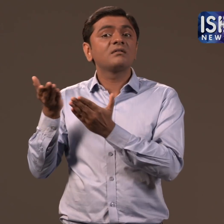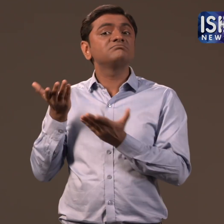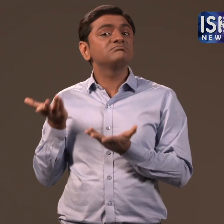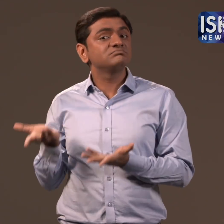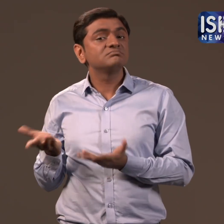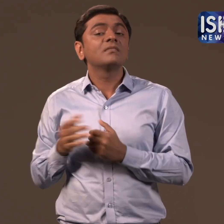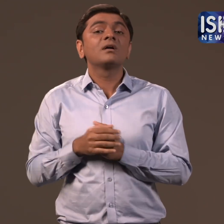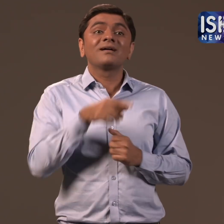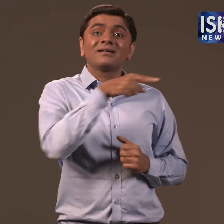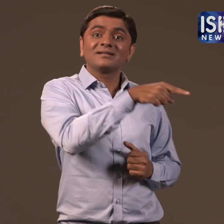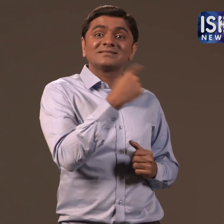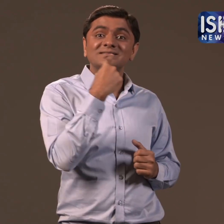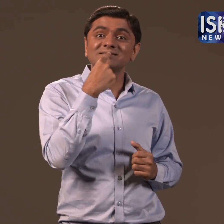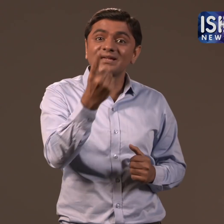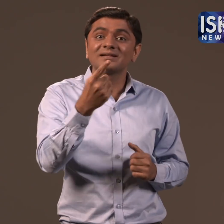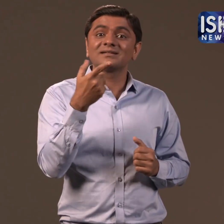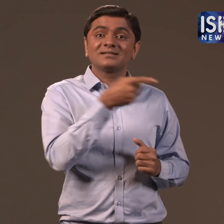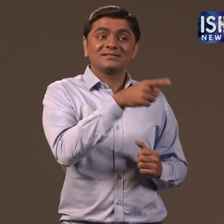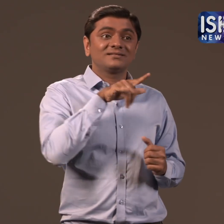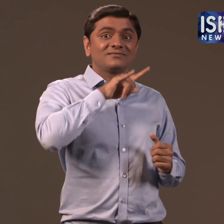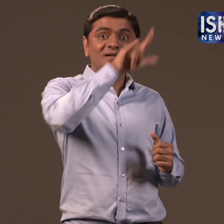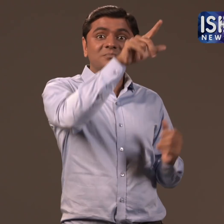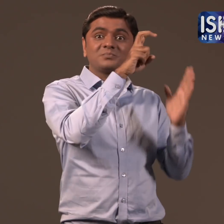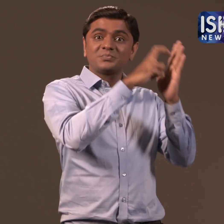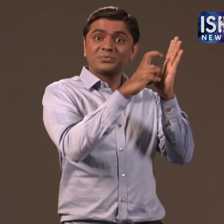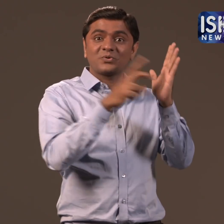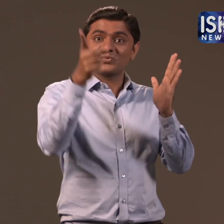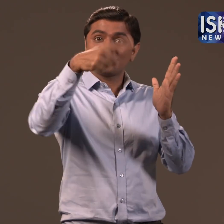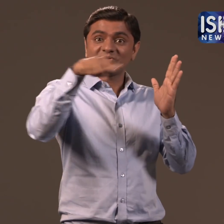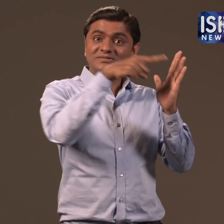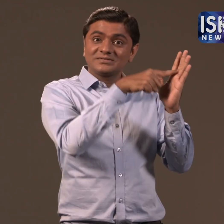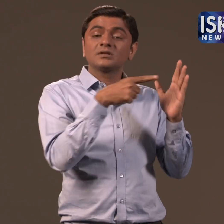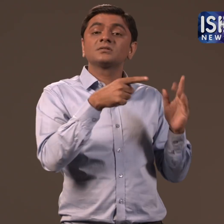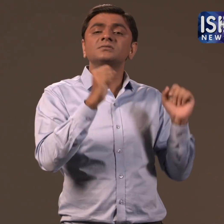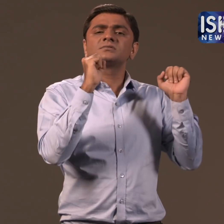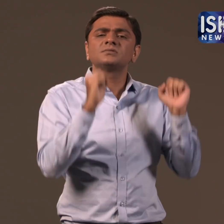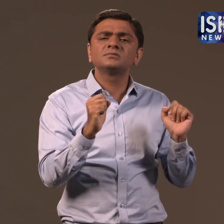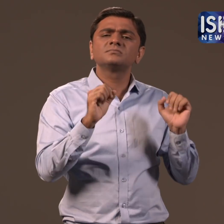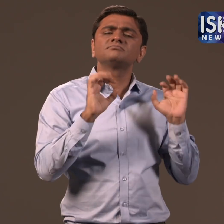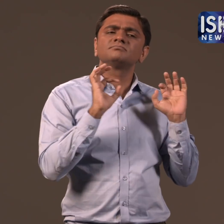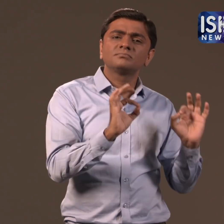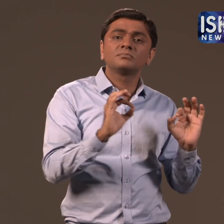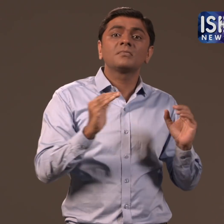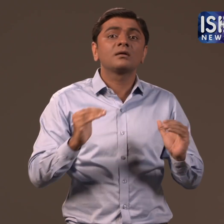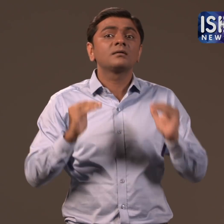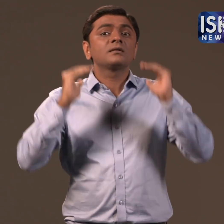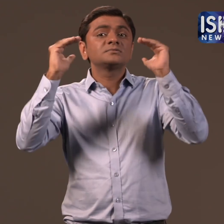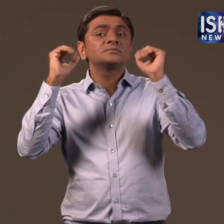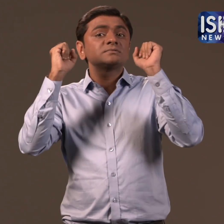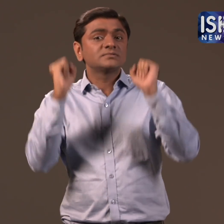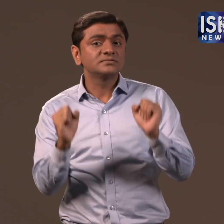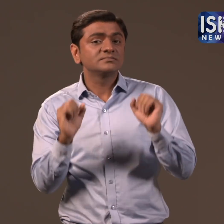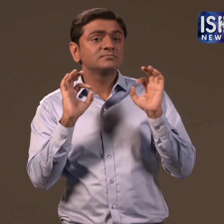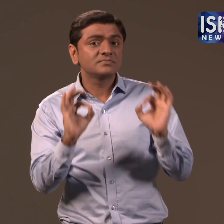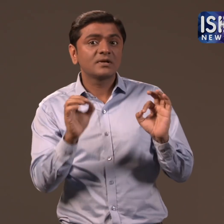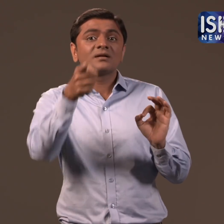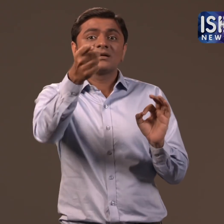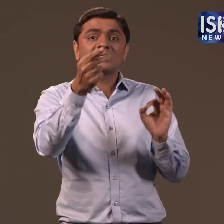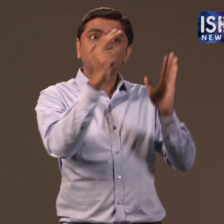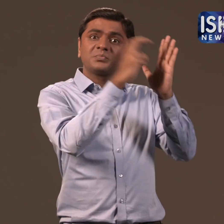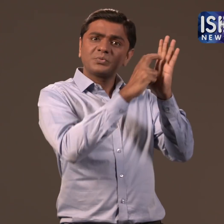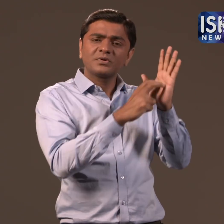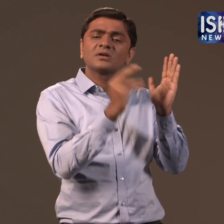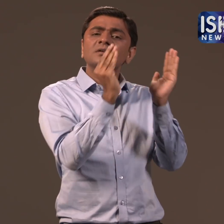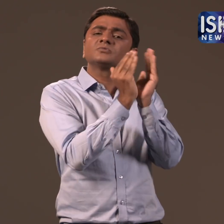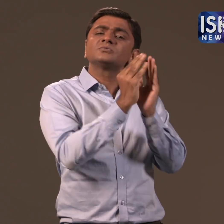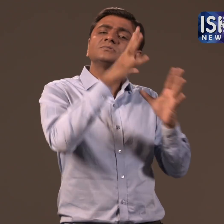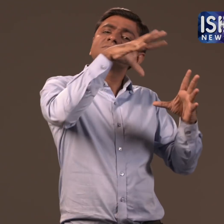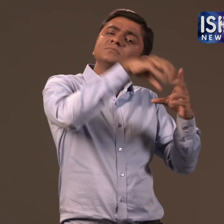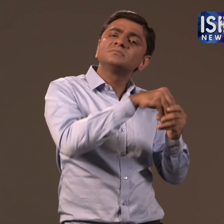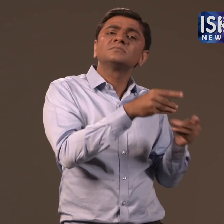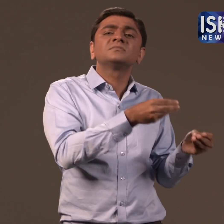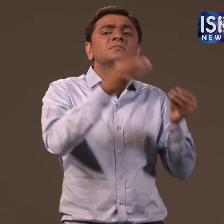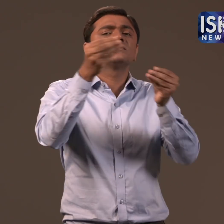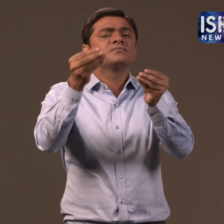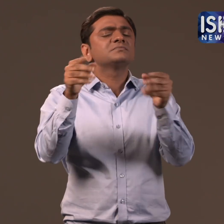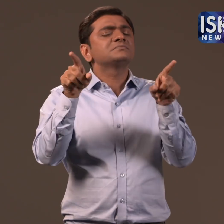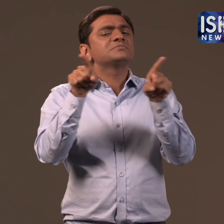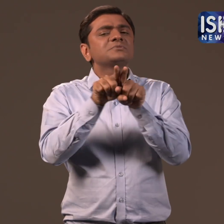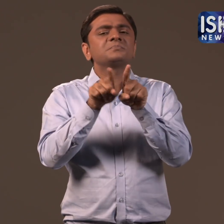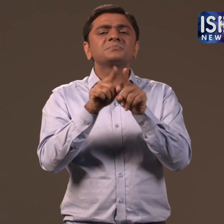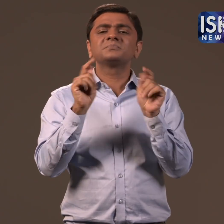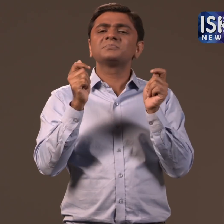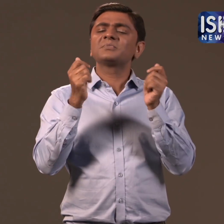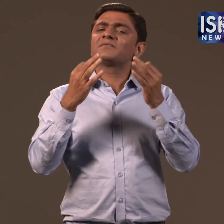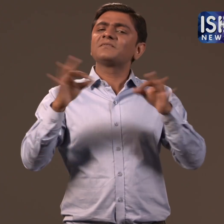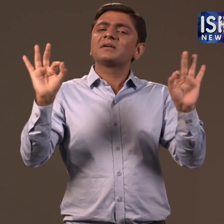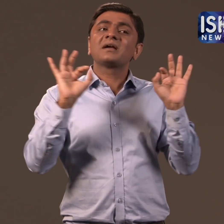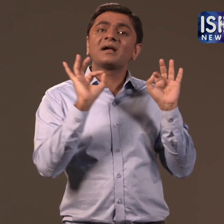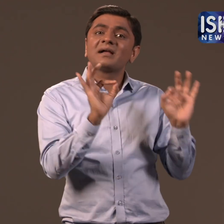He said that, both economy and business class tickets will include free travel insurance.